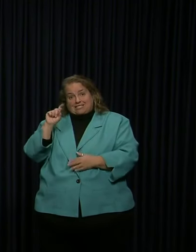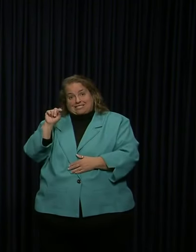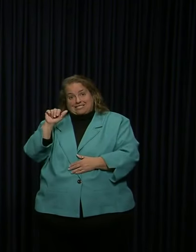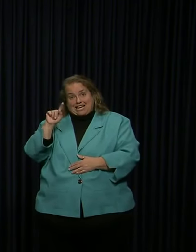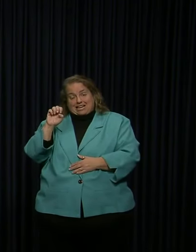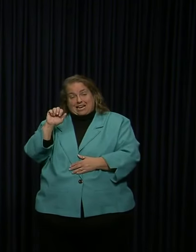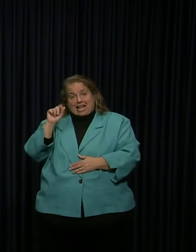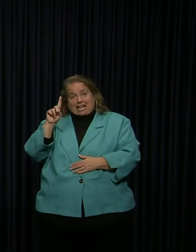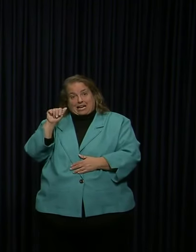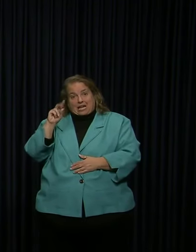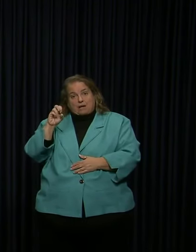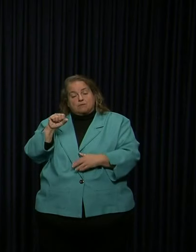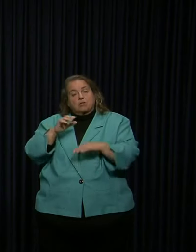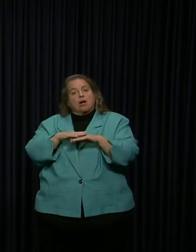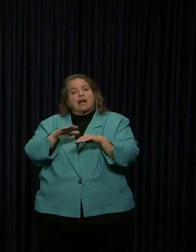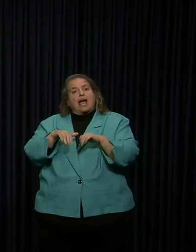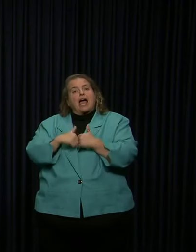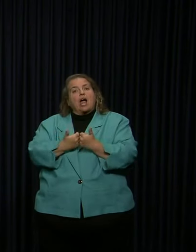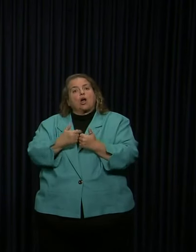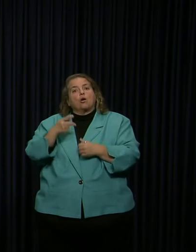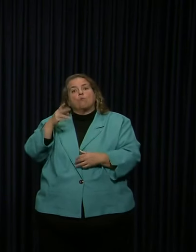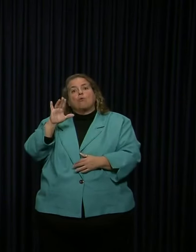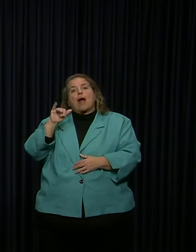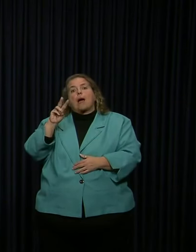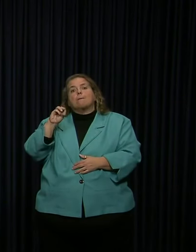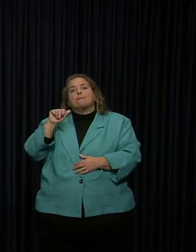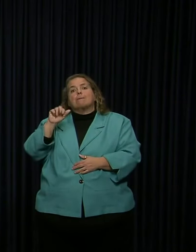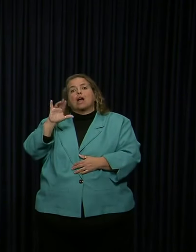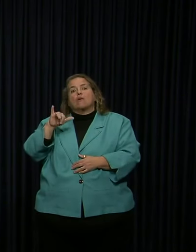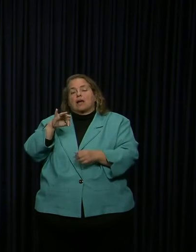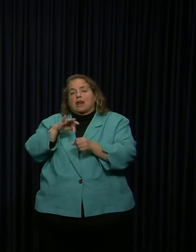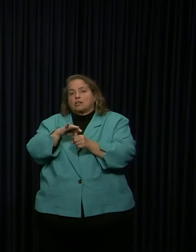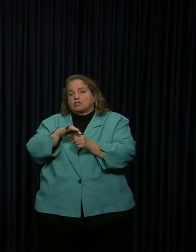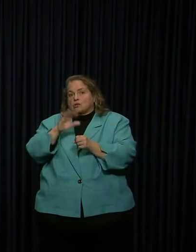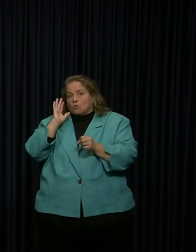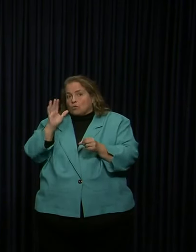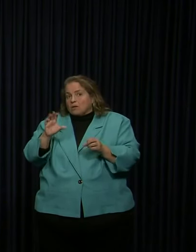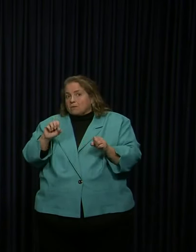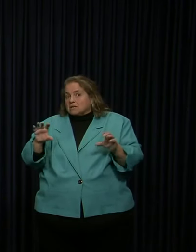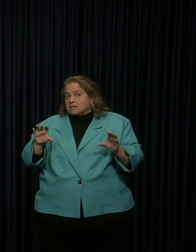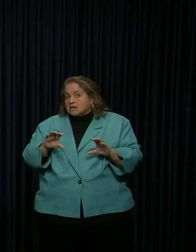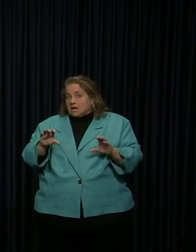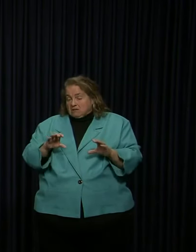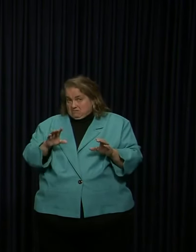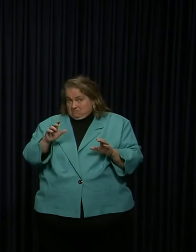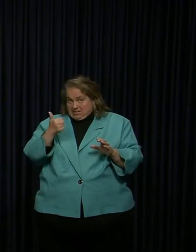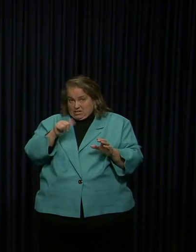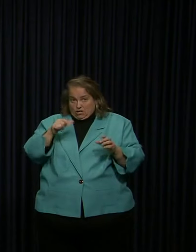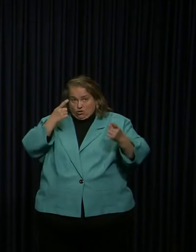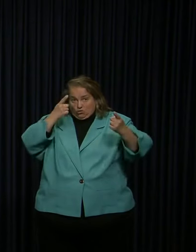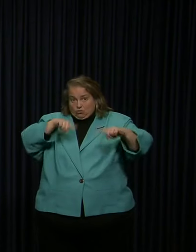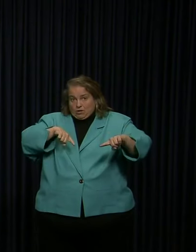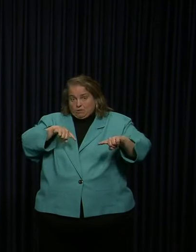WE'RE NOT IN THE SAME EXACT PLACE BUT WE ARE CERTAINLY IN THE SAME BALLPARK, AND HE HAS